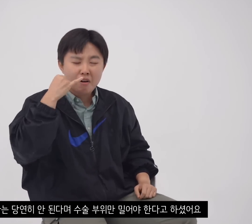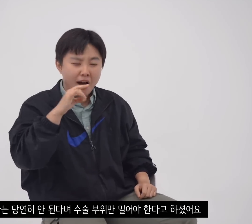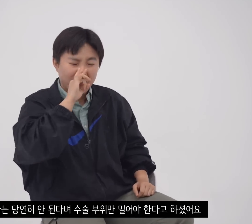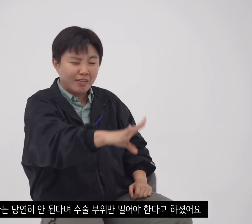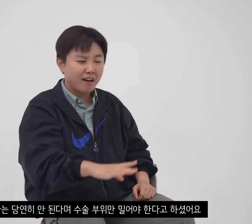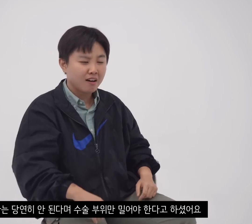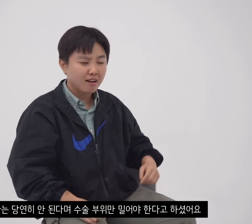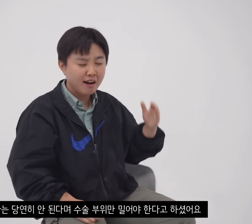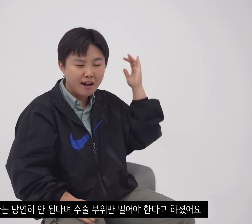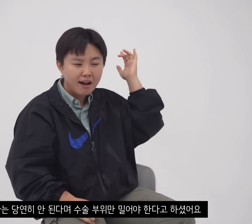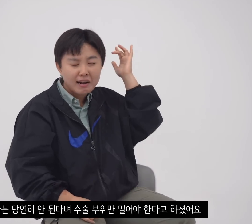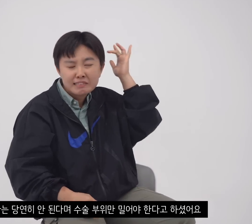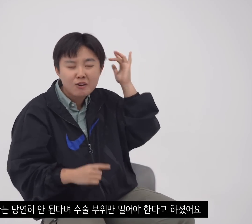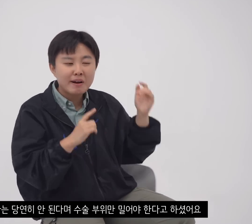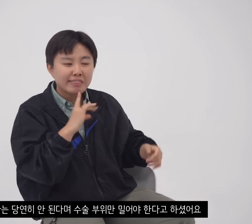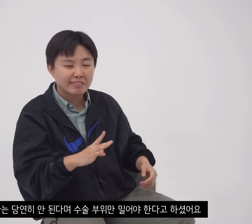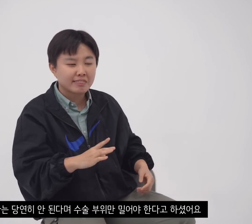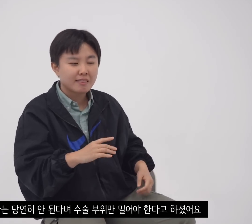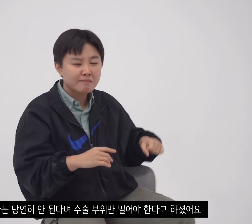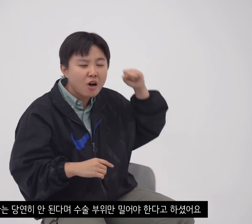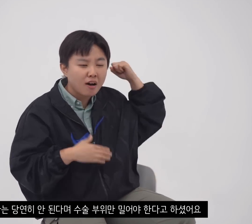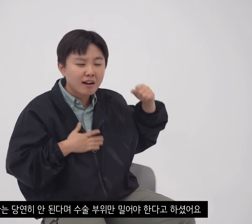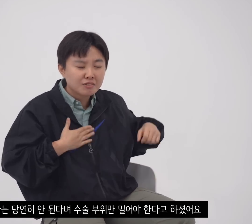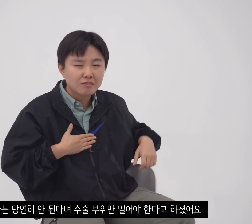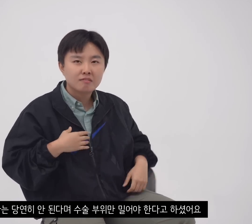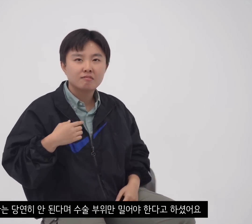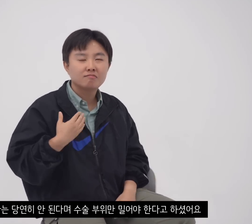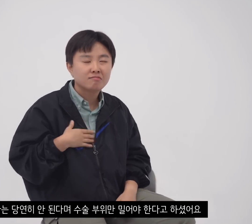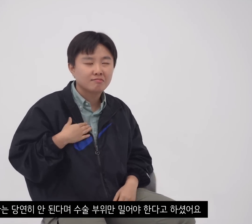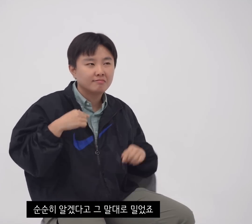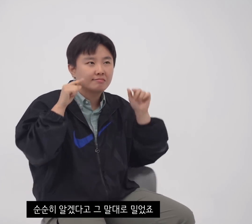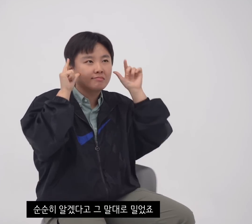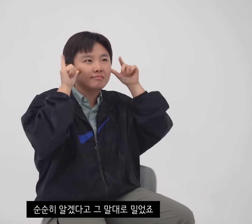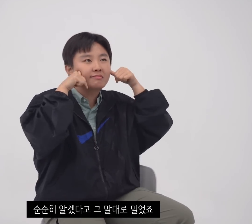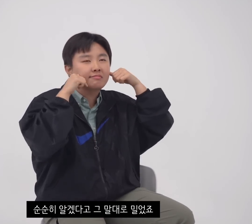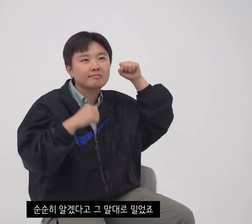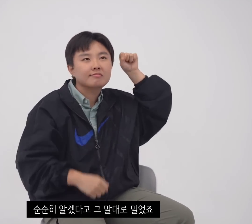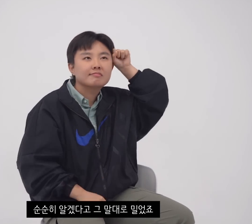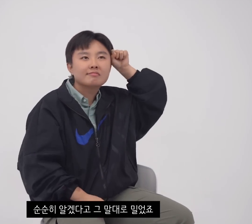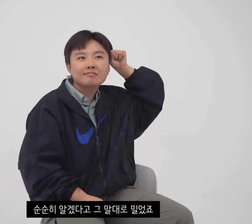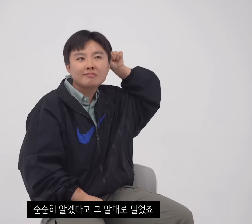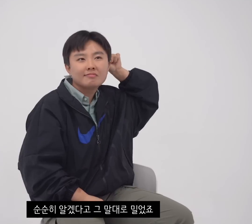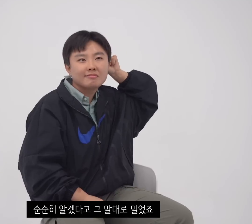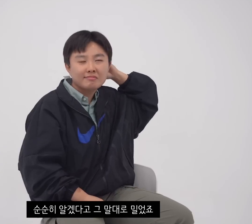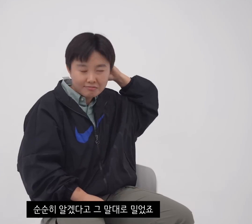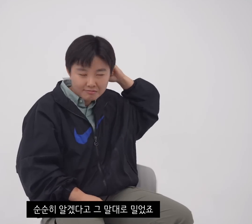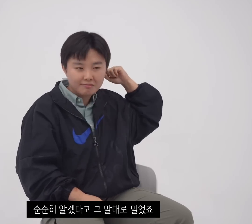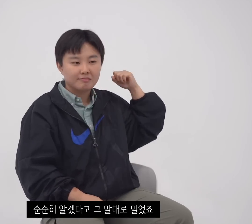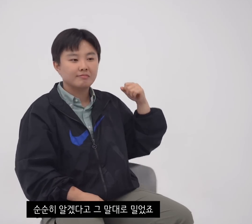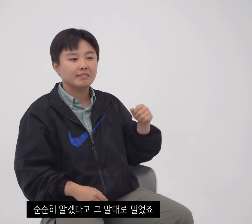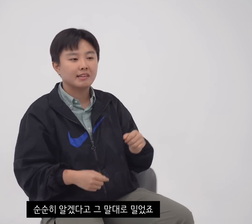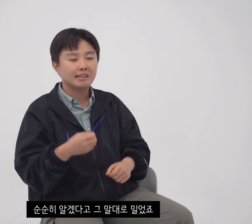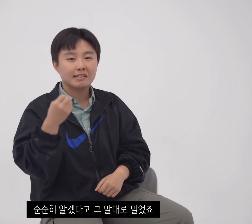My mom said of course I couldn't do that and that I should shave only the surgery area. I said I would understand and did as she said.